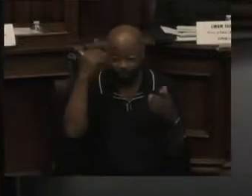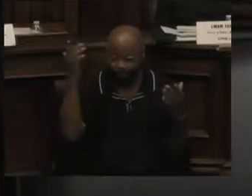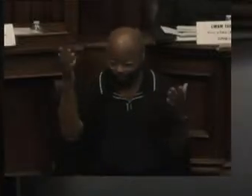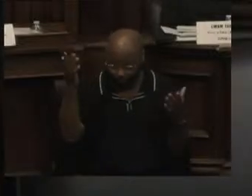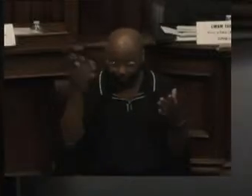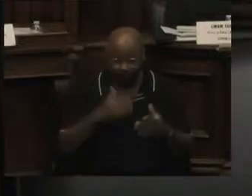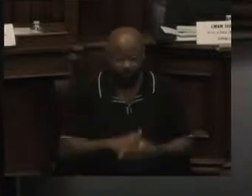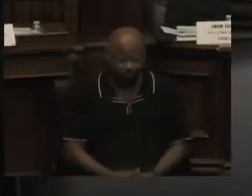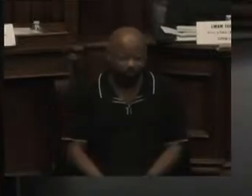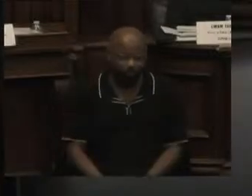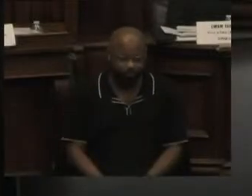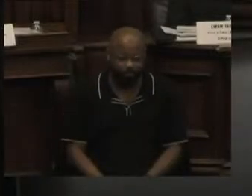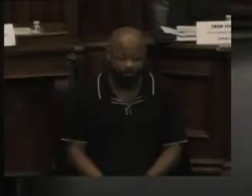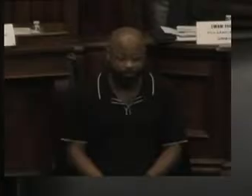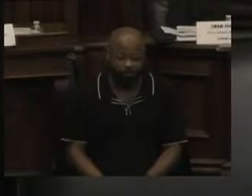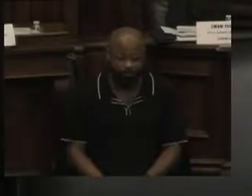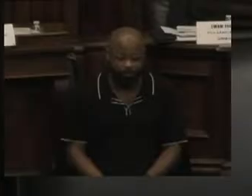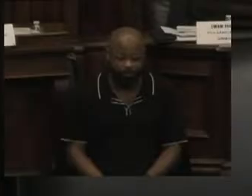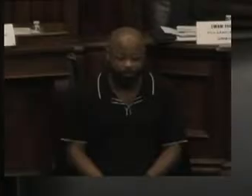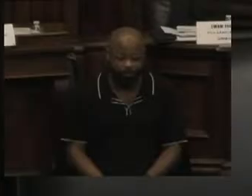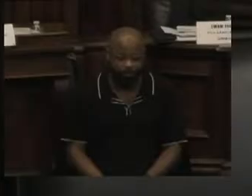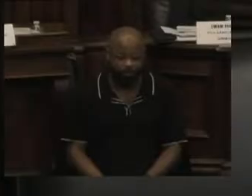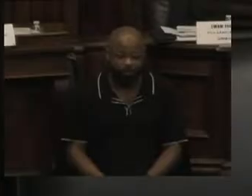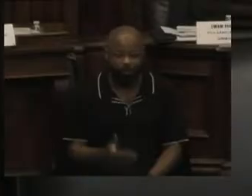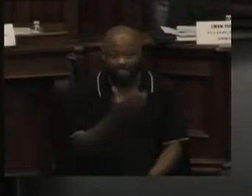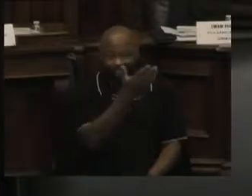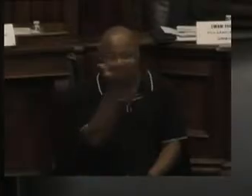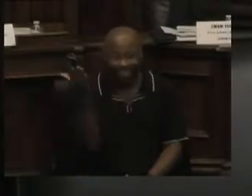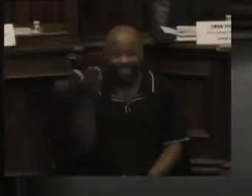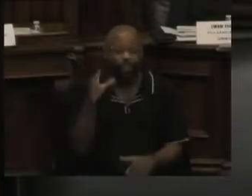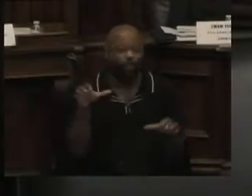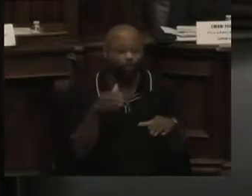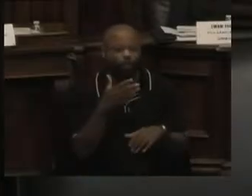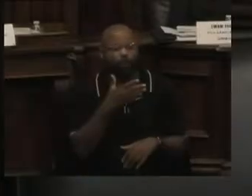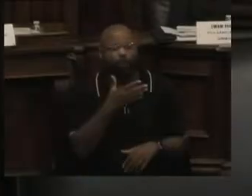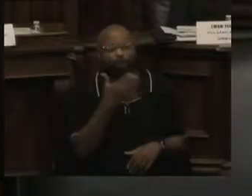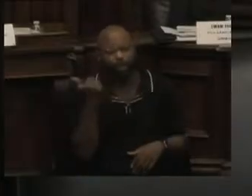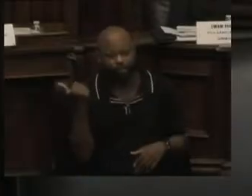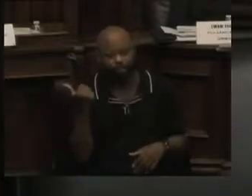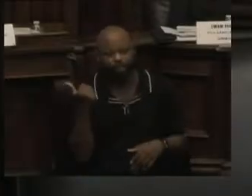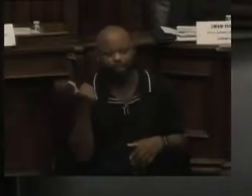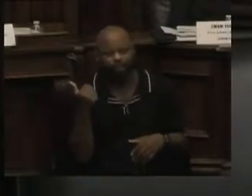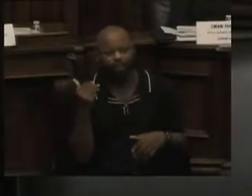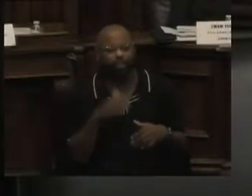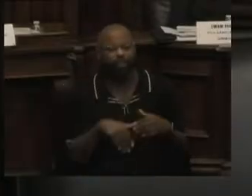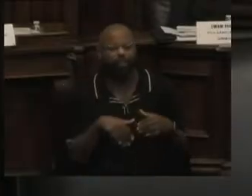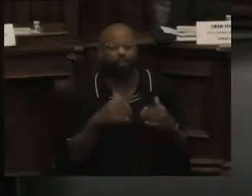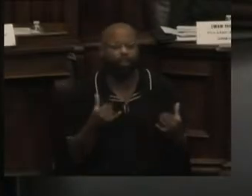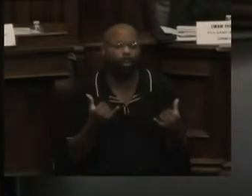call it. It's at the. The